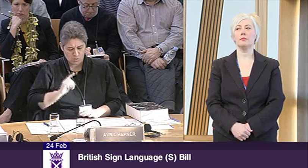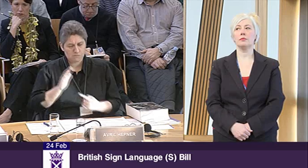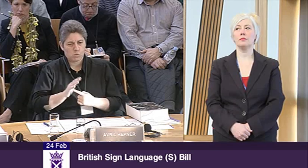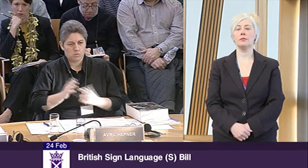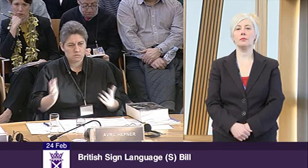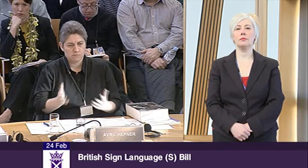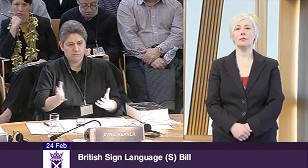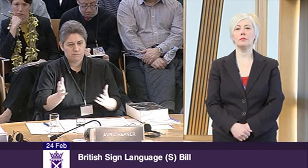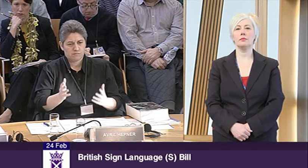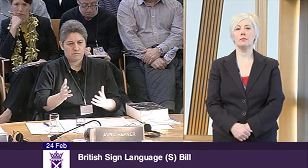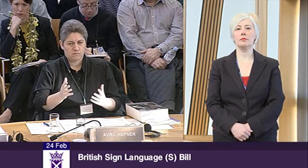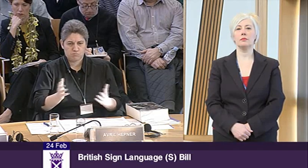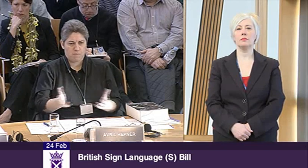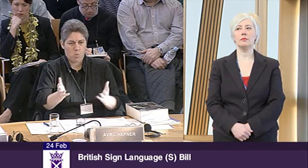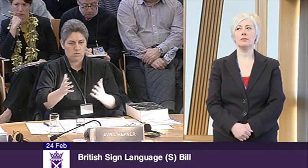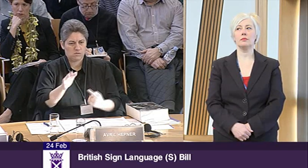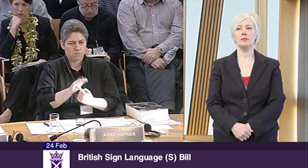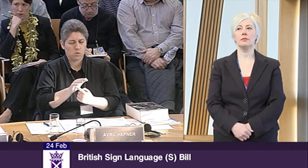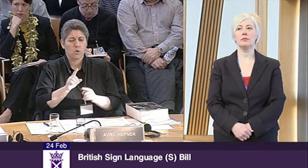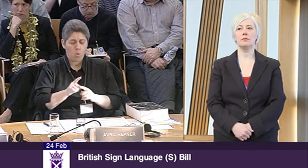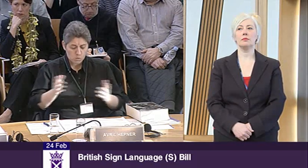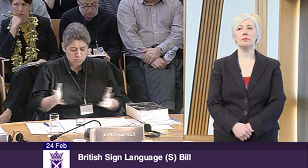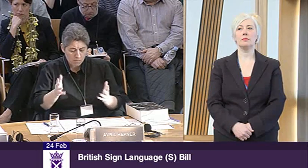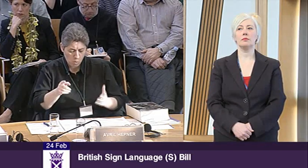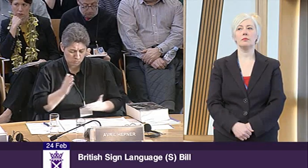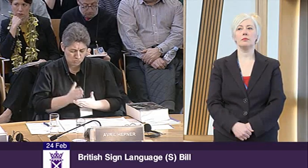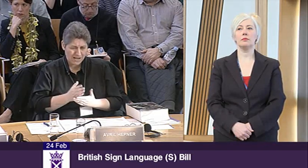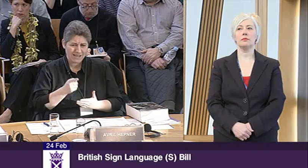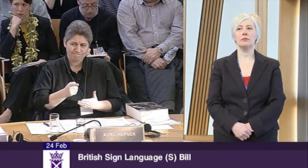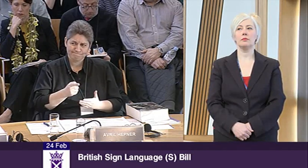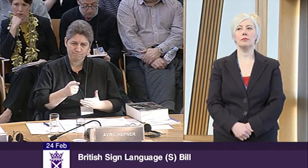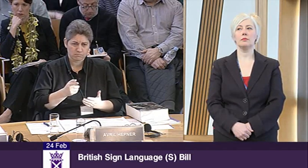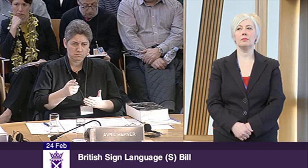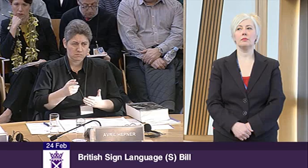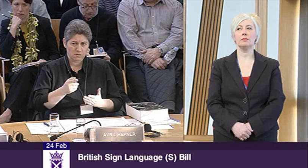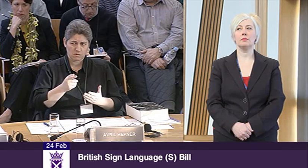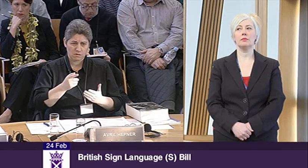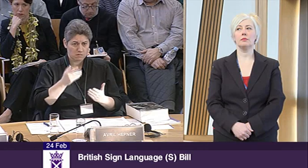that we have a spiritual home in Scotland. Legislation is important to promote and preserve